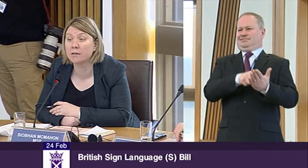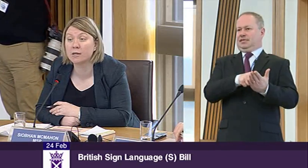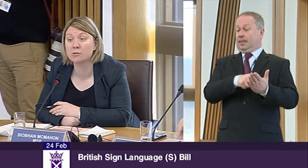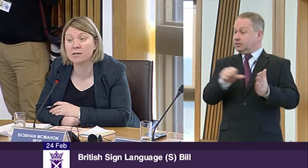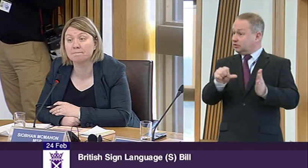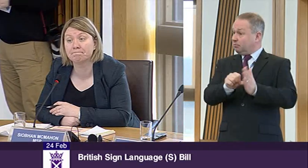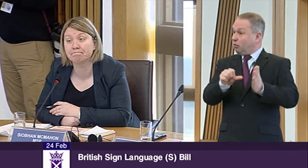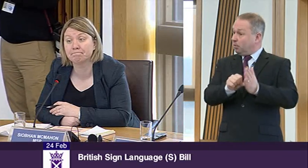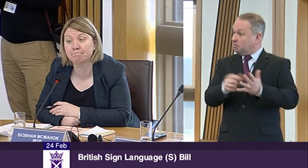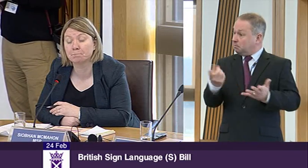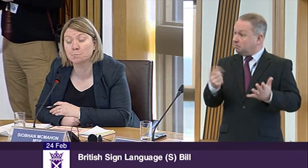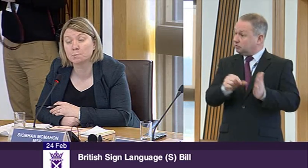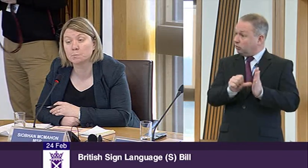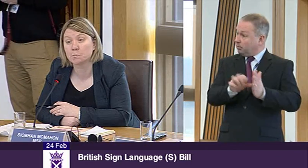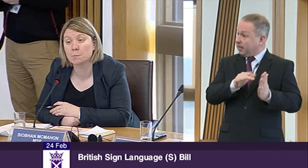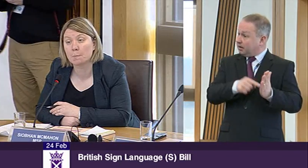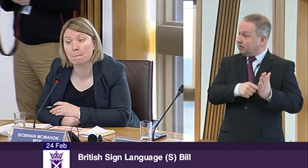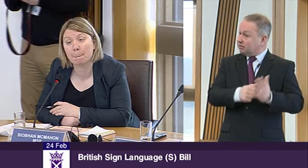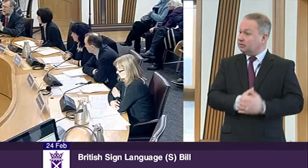think that there is from the outset a problem in your wishing to view the bill in that way?